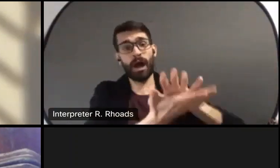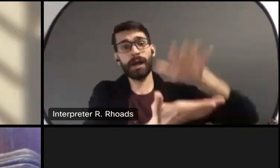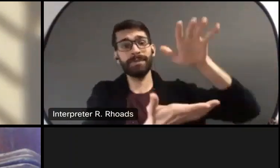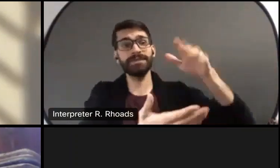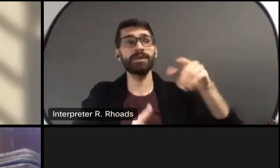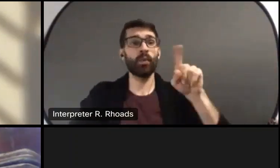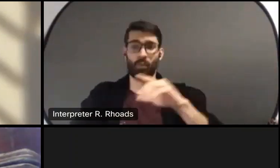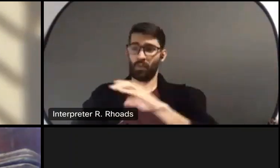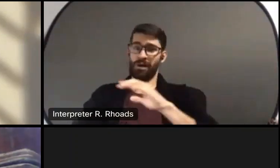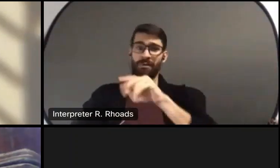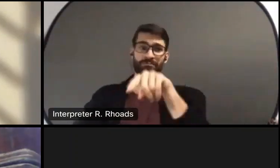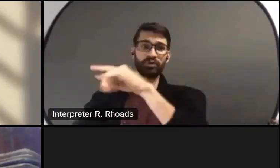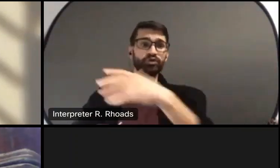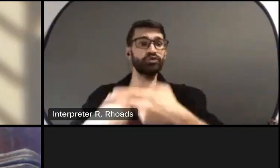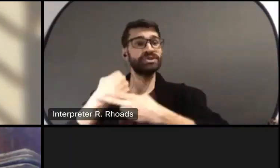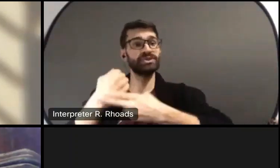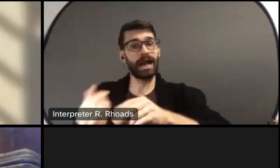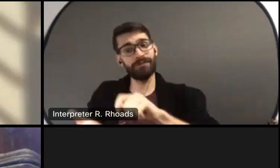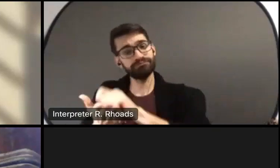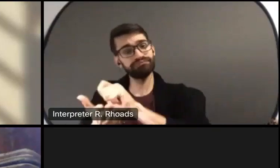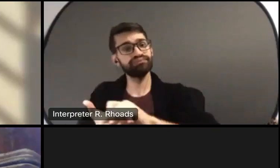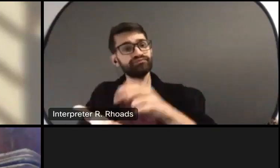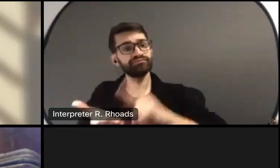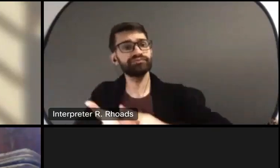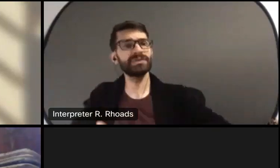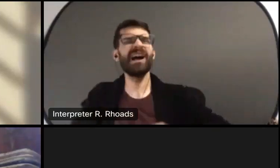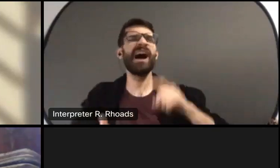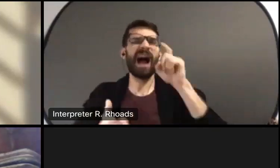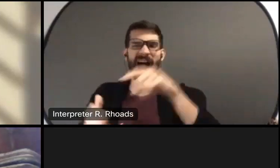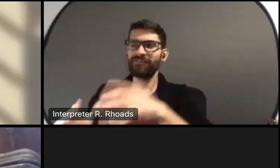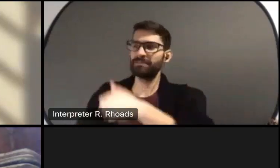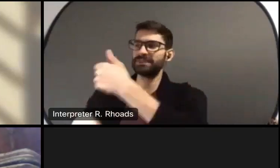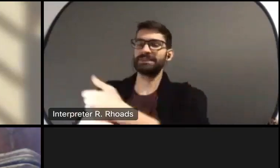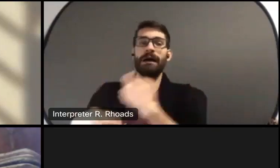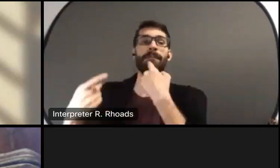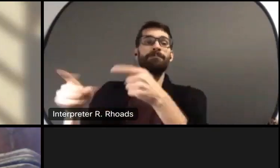persons can come to view them if the secretary or the treasurer has certain documents that